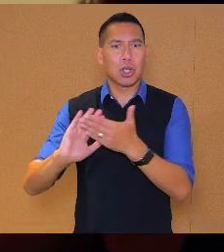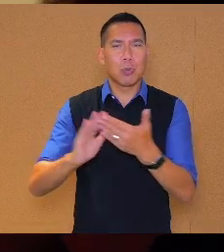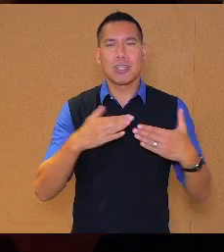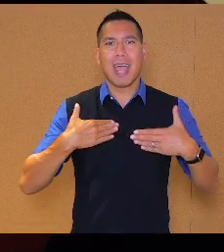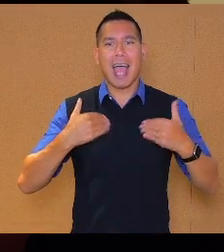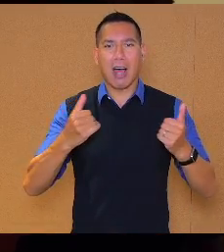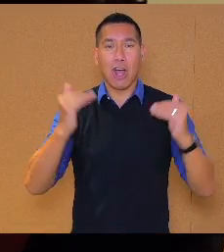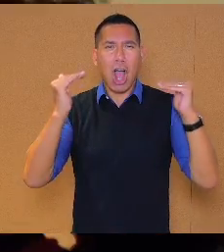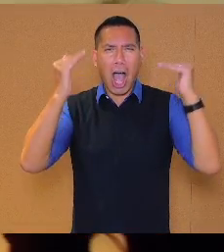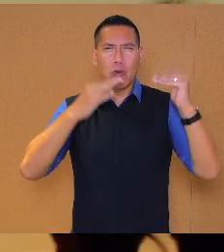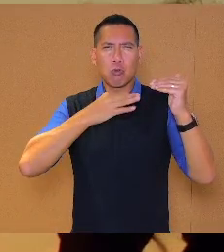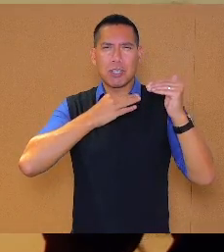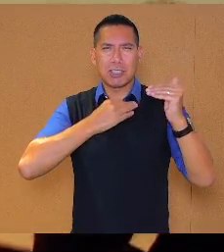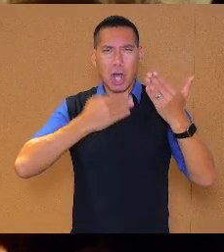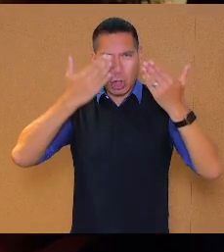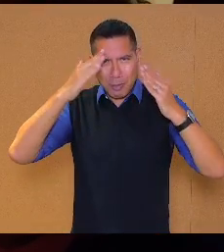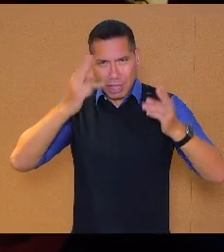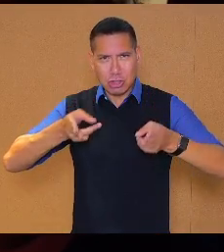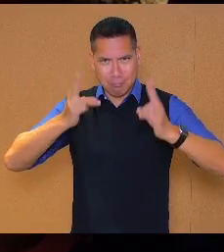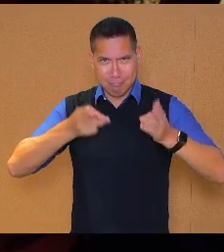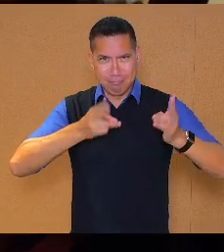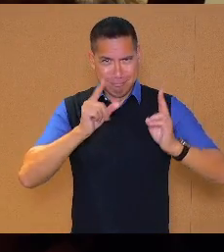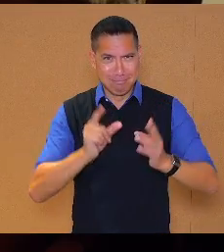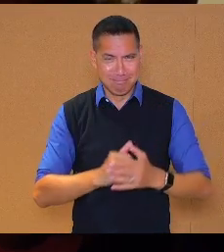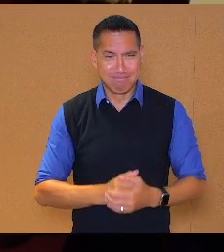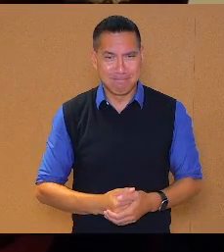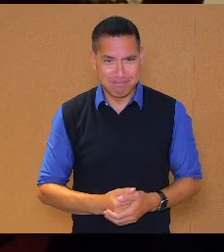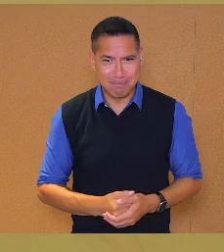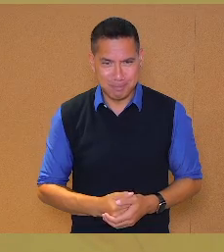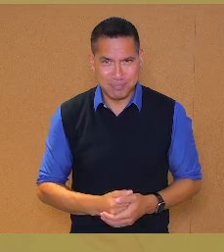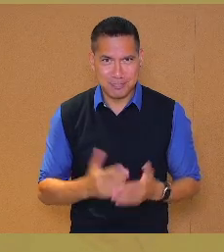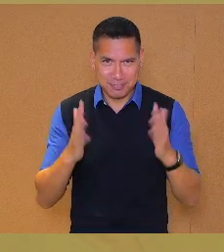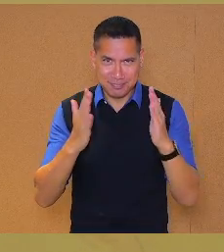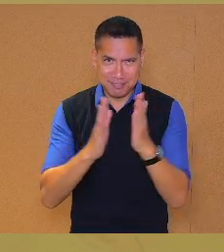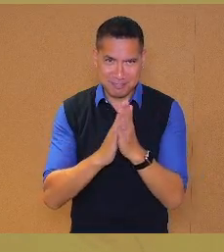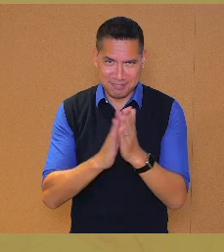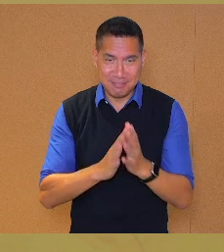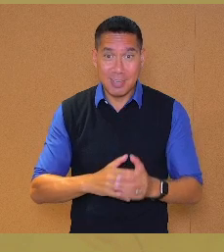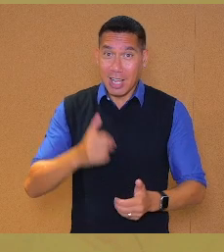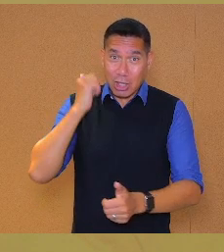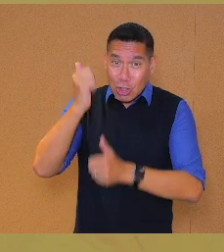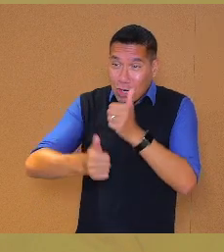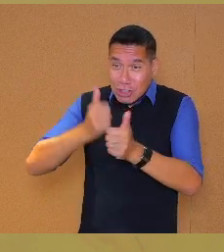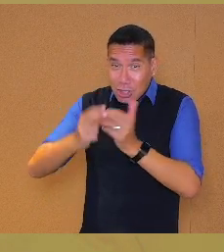Risk Accommodation Response. >> Congratulations, North